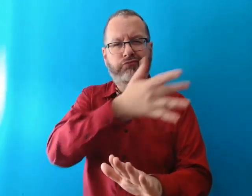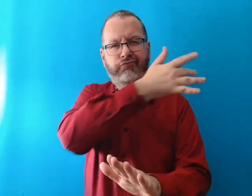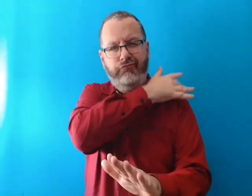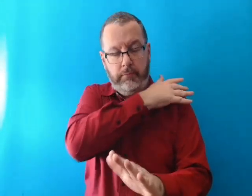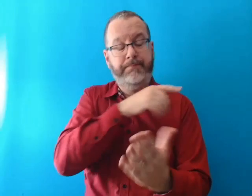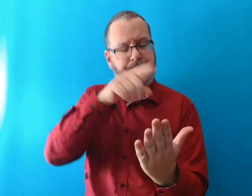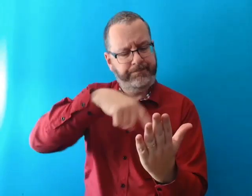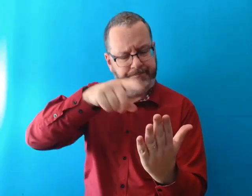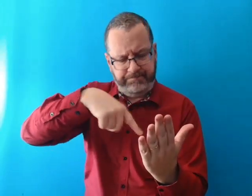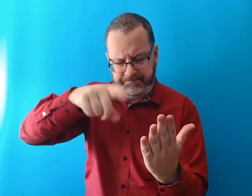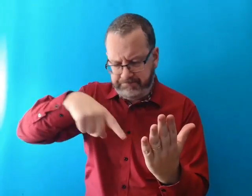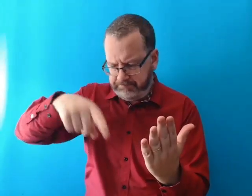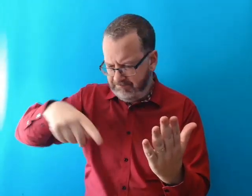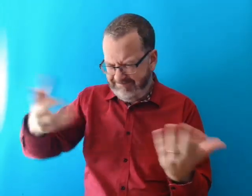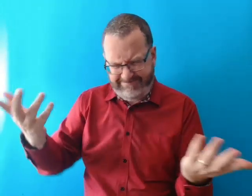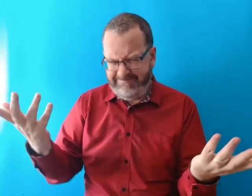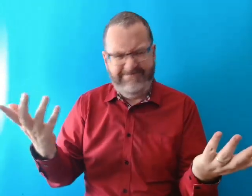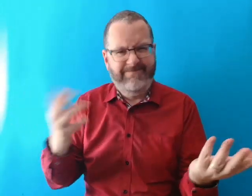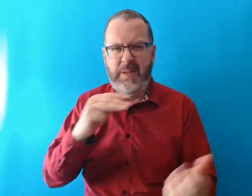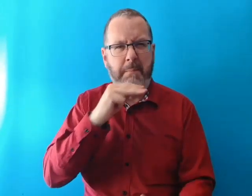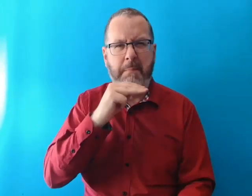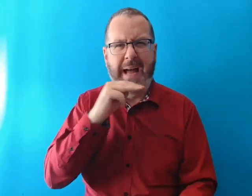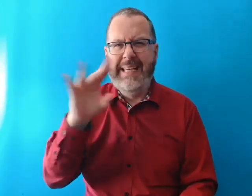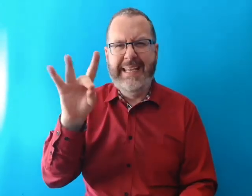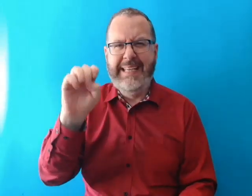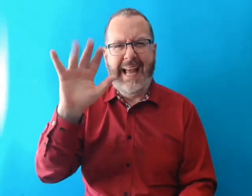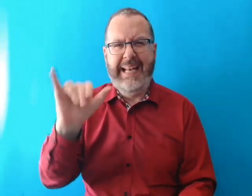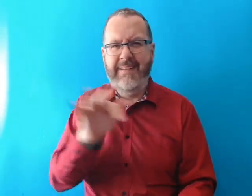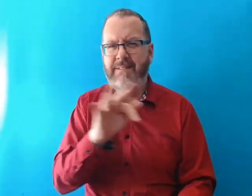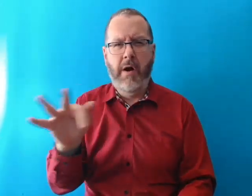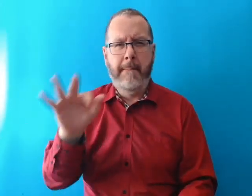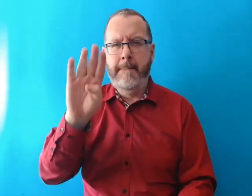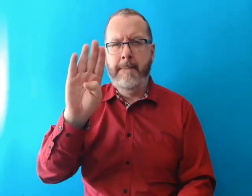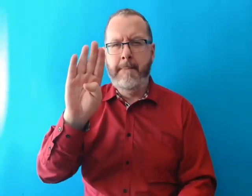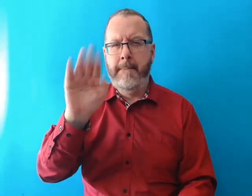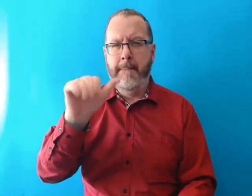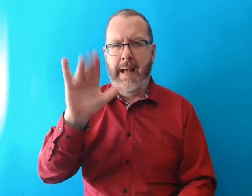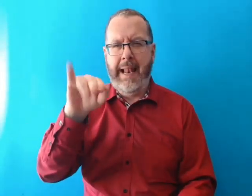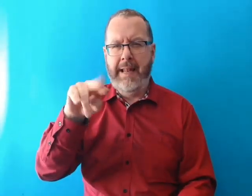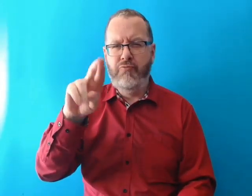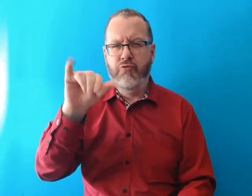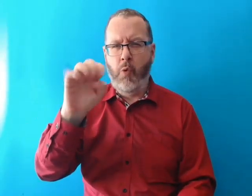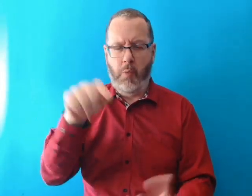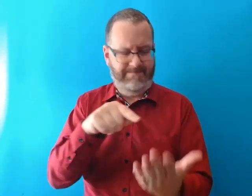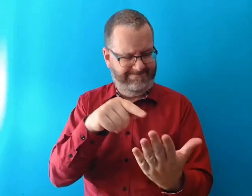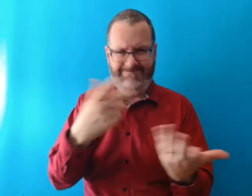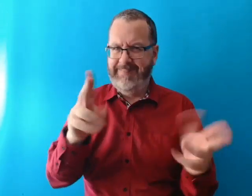and can’t find a Mike or Michael Kelly from Ballinrobe.